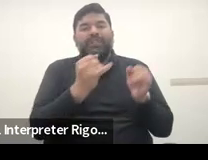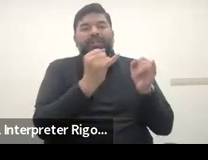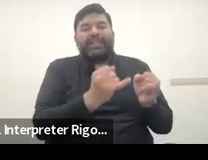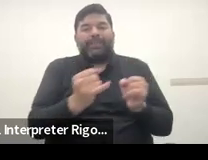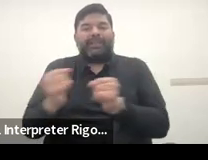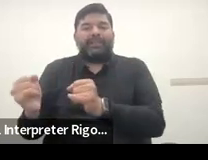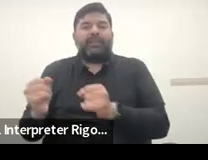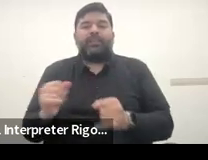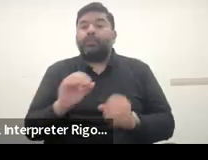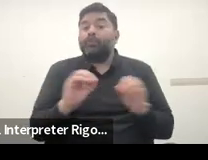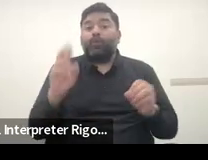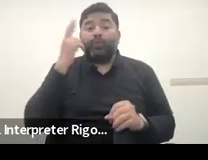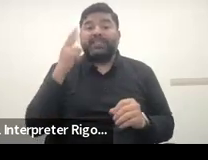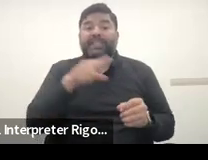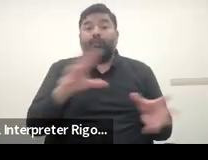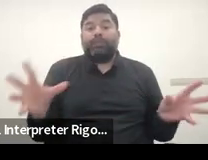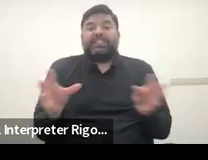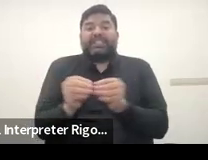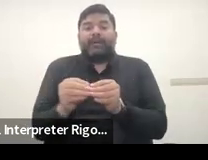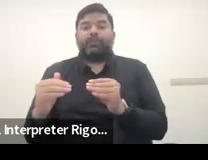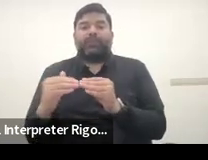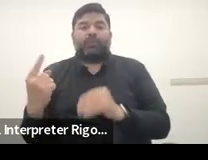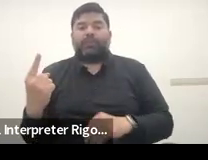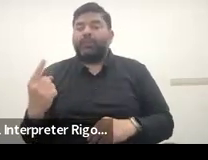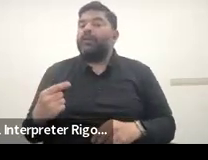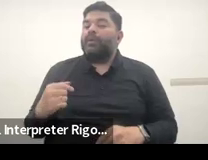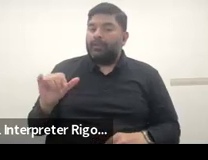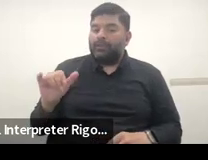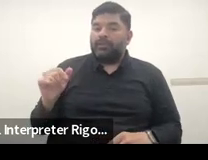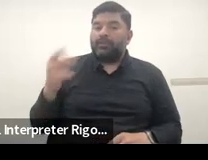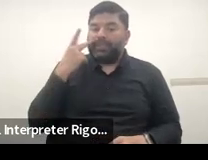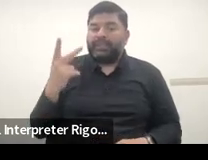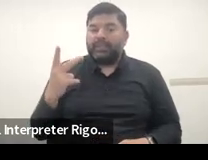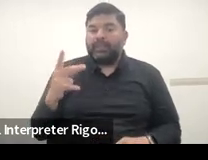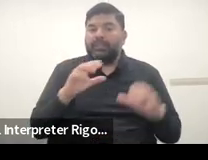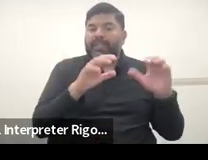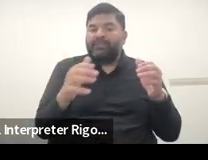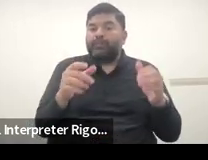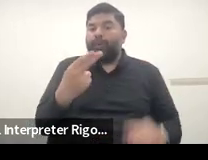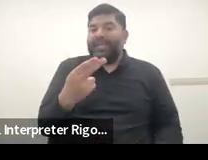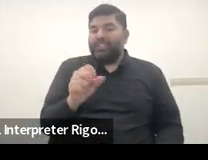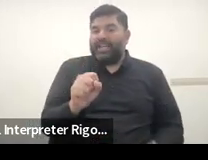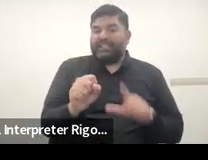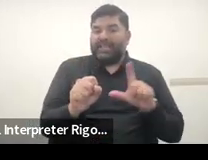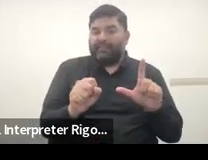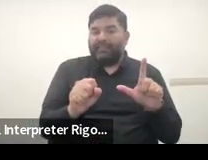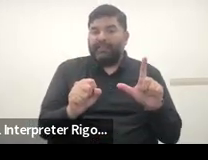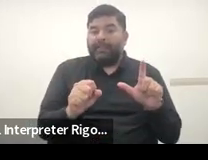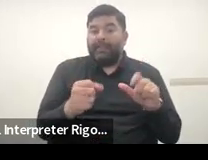Okay so you say majority class classifier so let's let's consider HS left